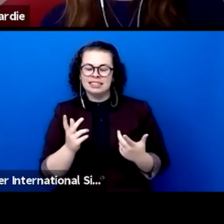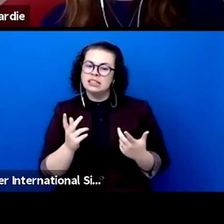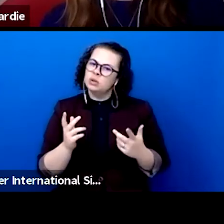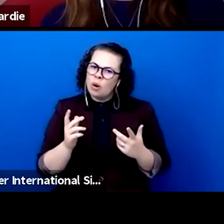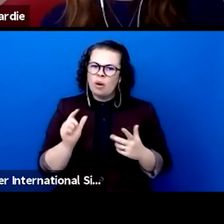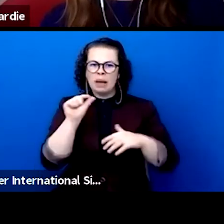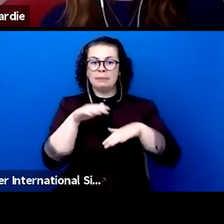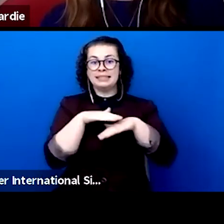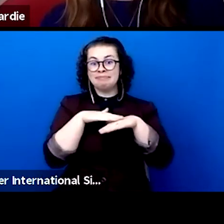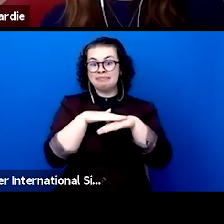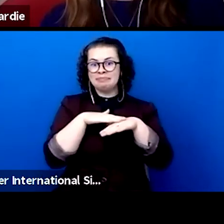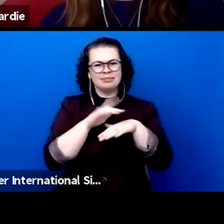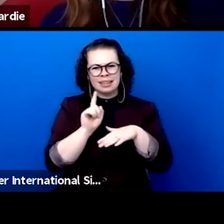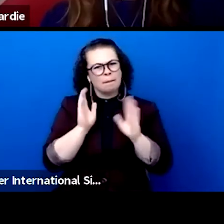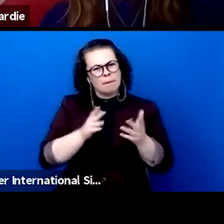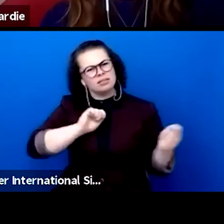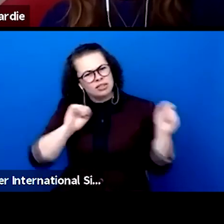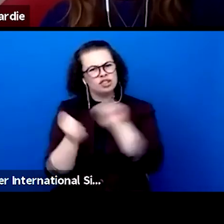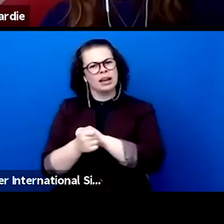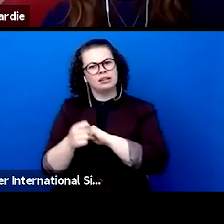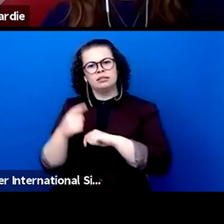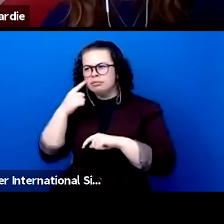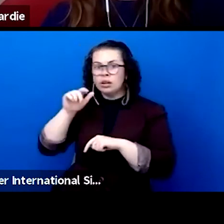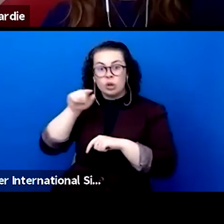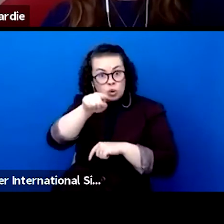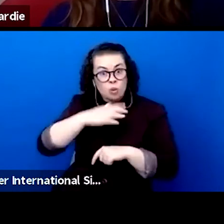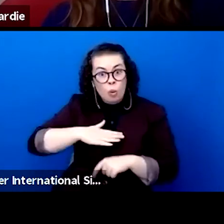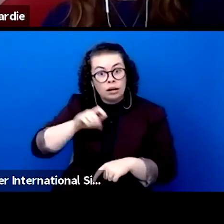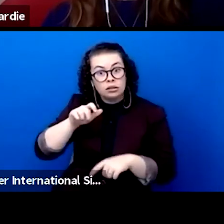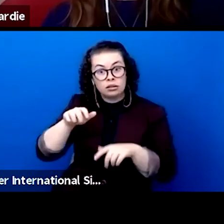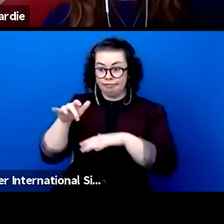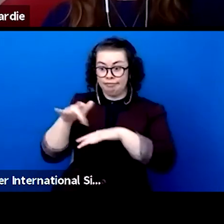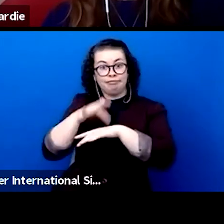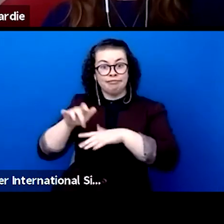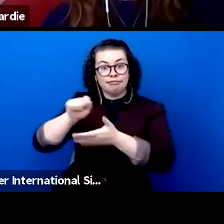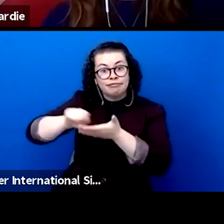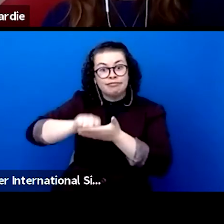of Pamuk, you know whatever. Just say, you, if you want a Turkish play, he's writing novels but then